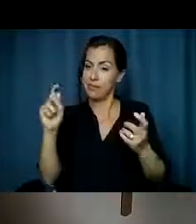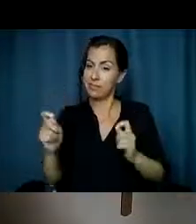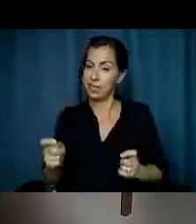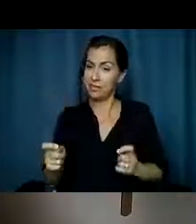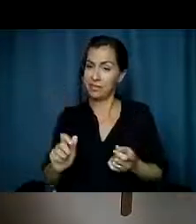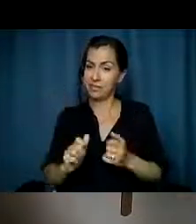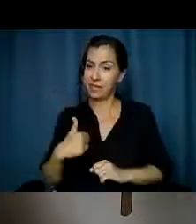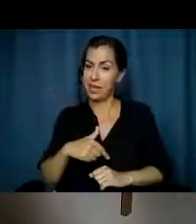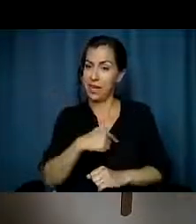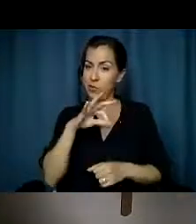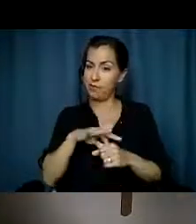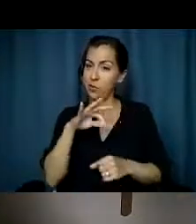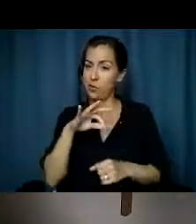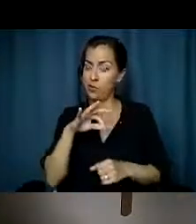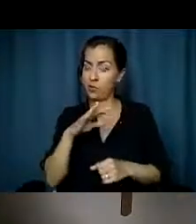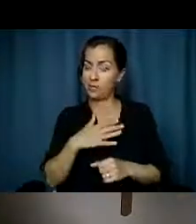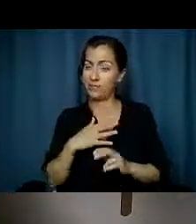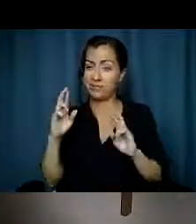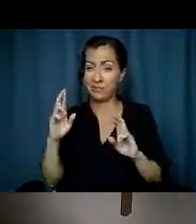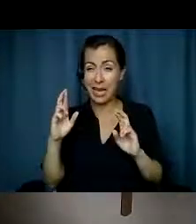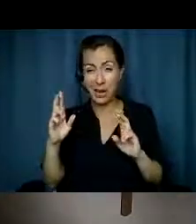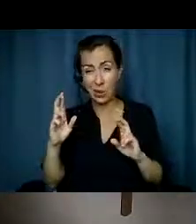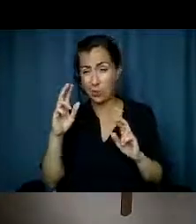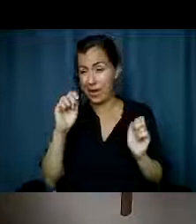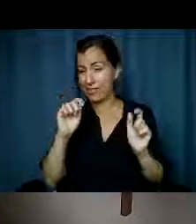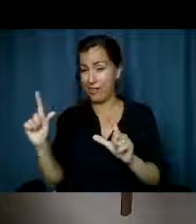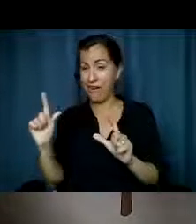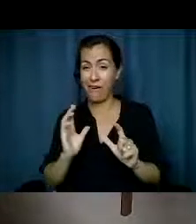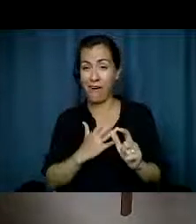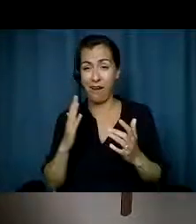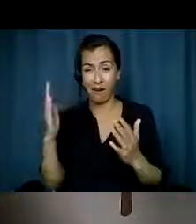code name OSAC, and we are here to